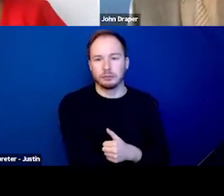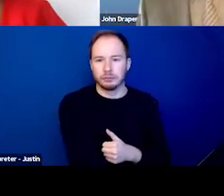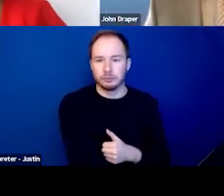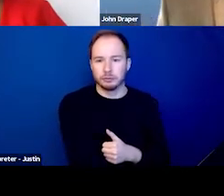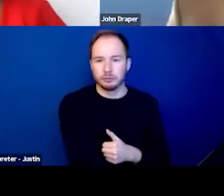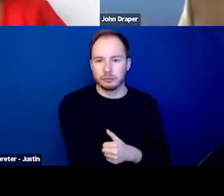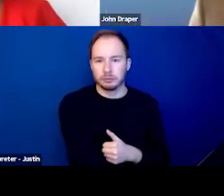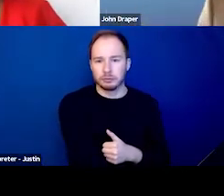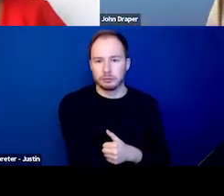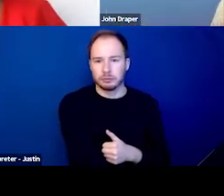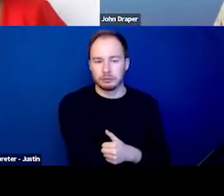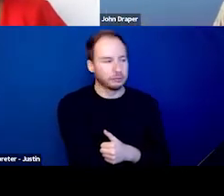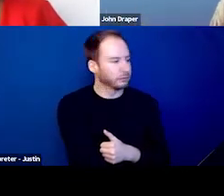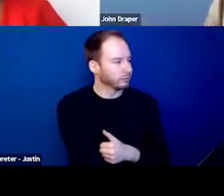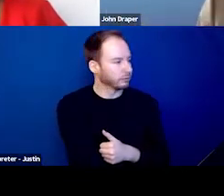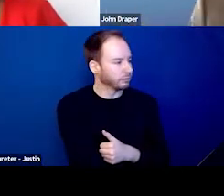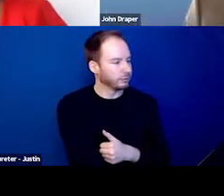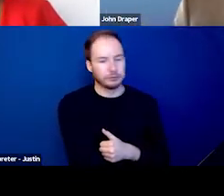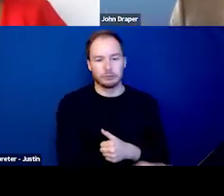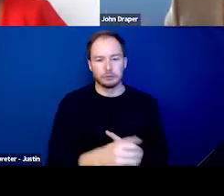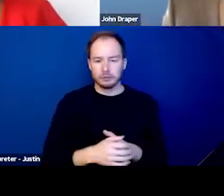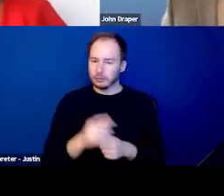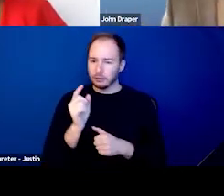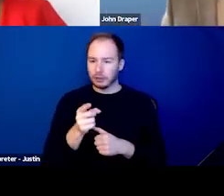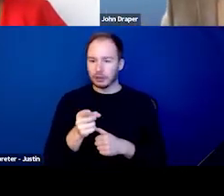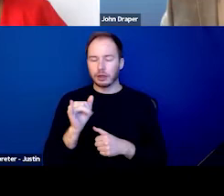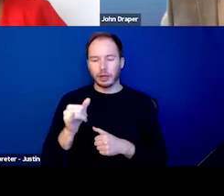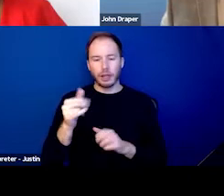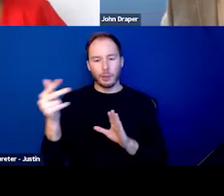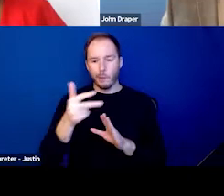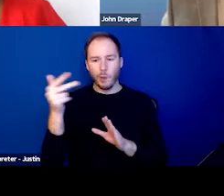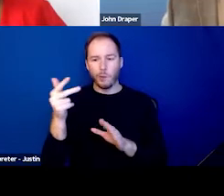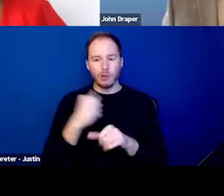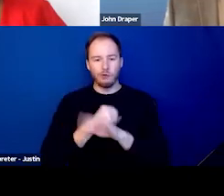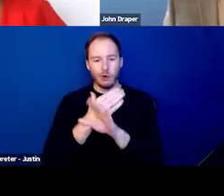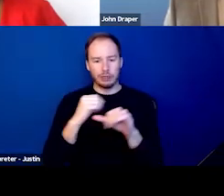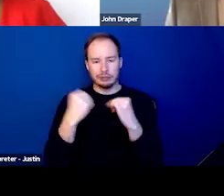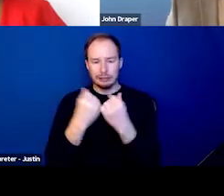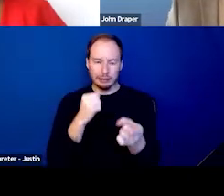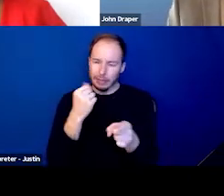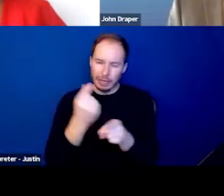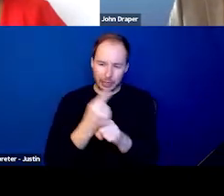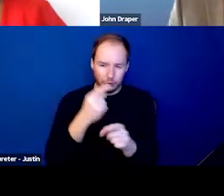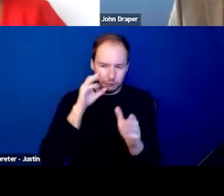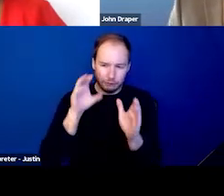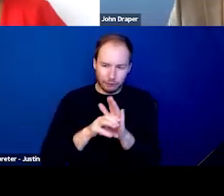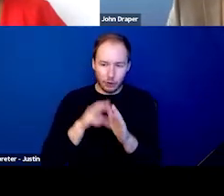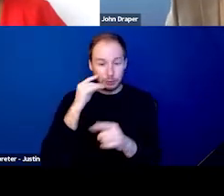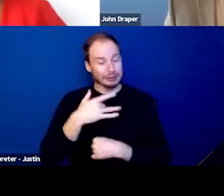Mobile crisis teams, now, I think this is a little bit of an inaccurate photo because they're typically mobile crisis teams unmarked.